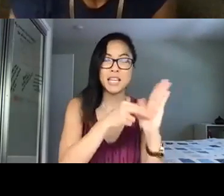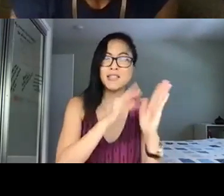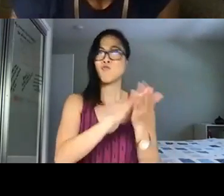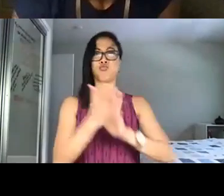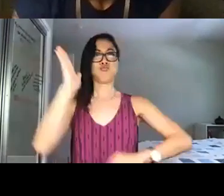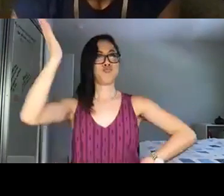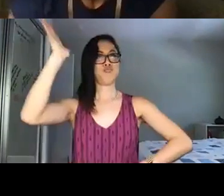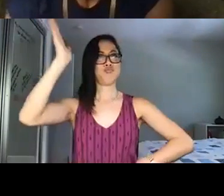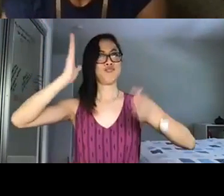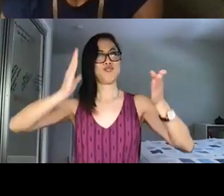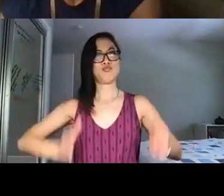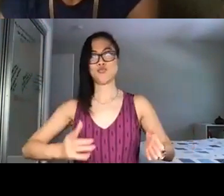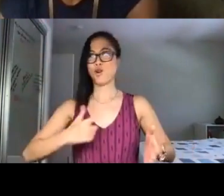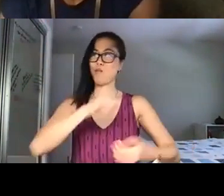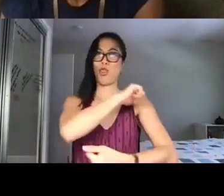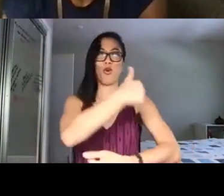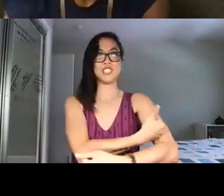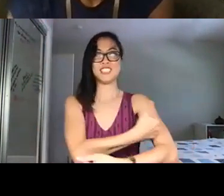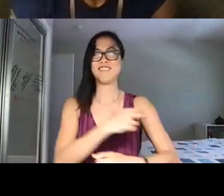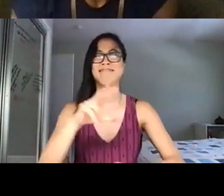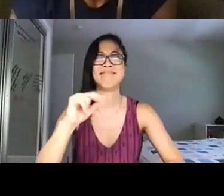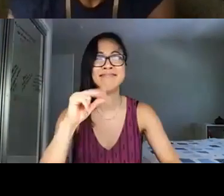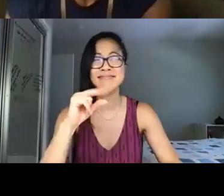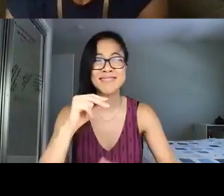Yo-Yo you mentioned Alice shepherd who's an artist that